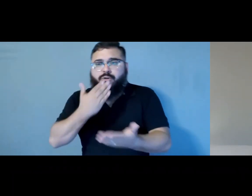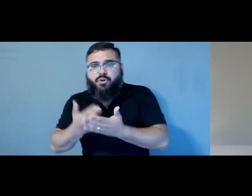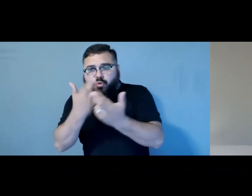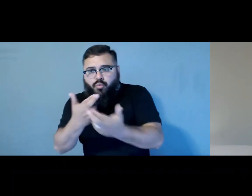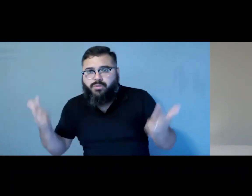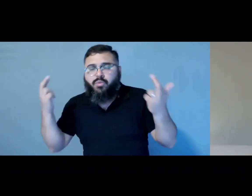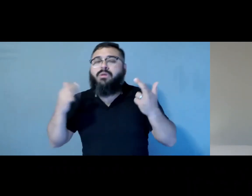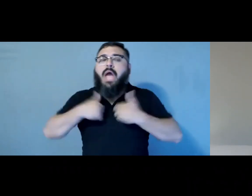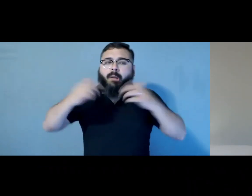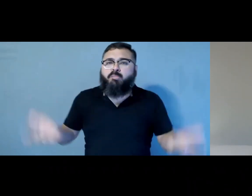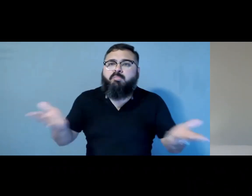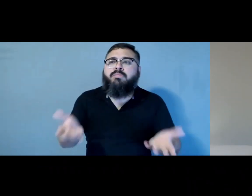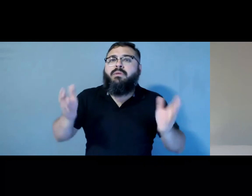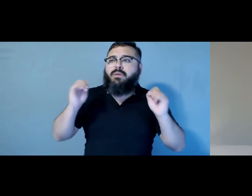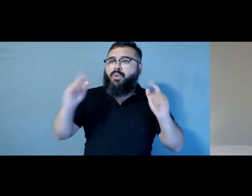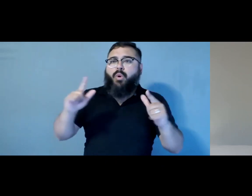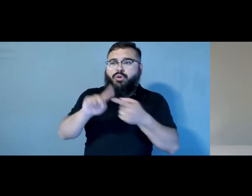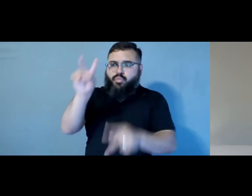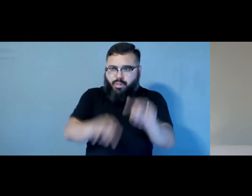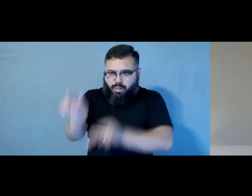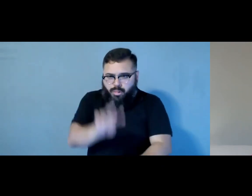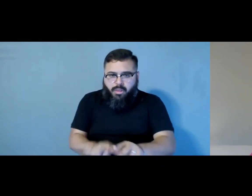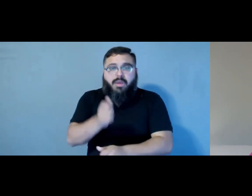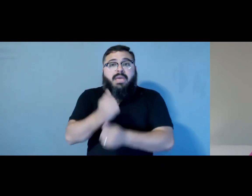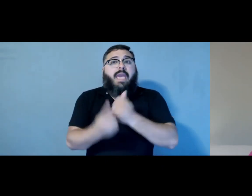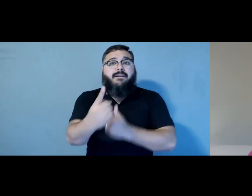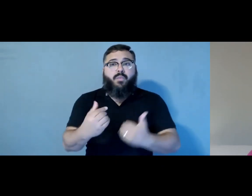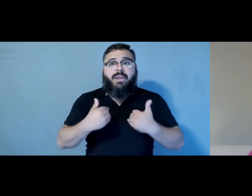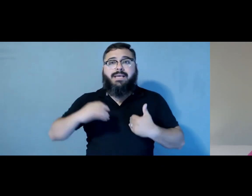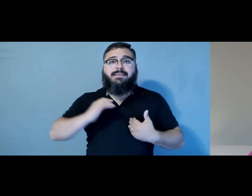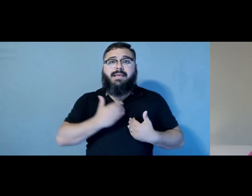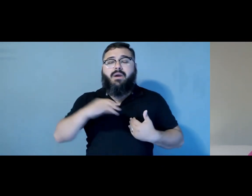to look at that sort of thing. Everybody has our intake line, you're welcome to do an intake with us